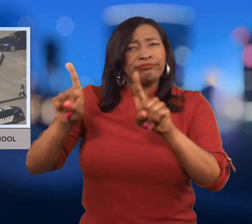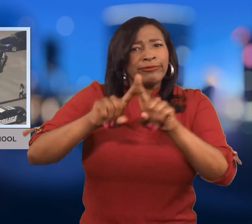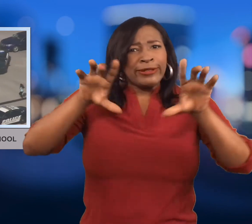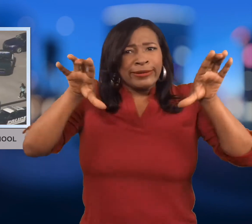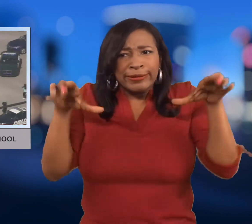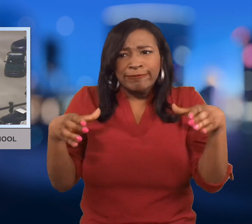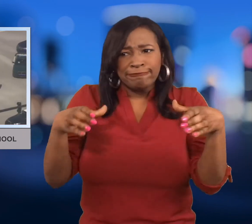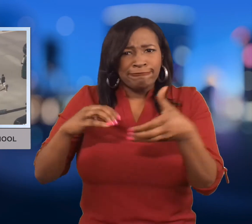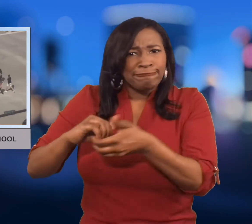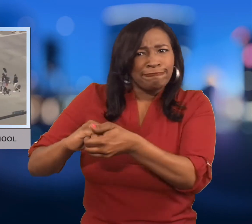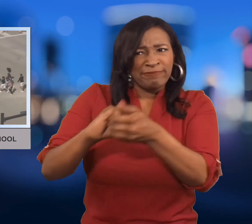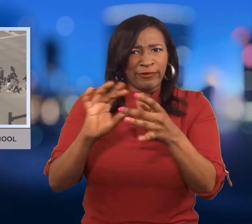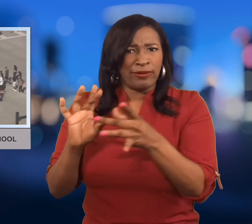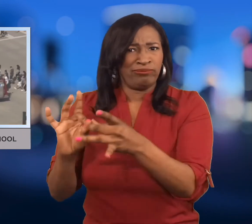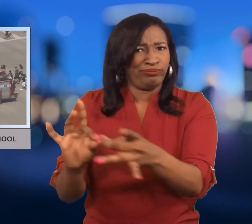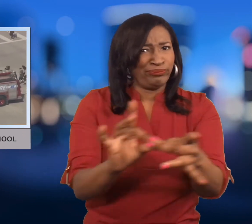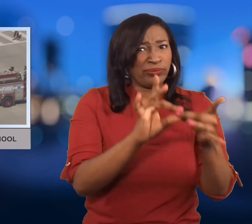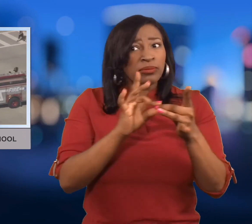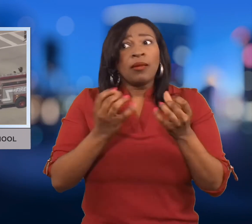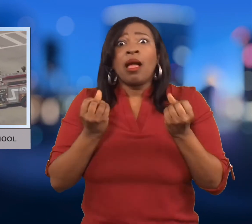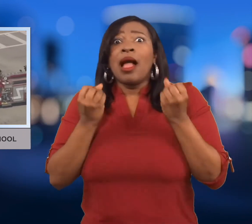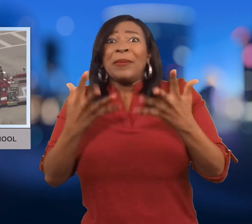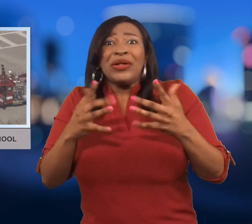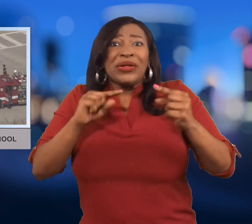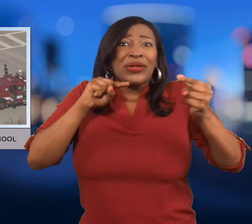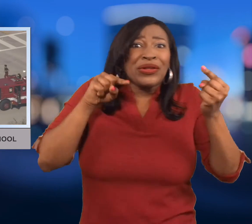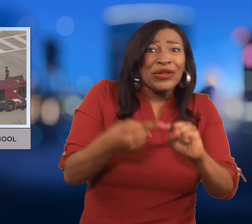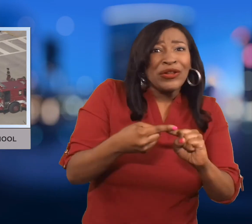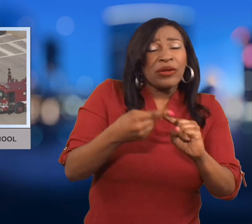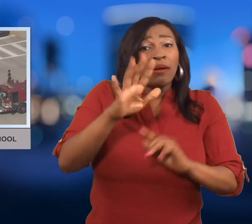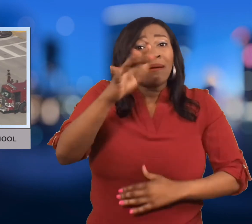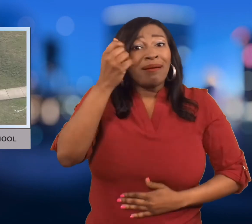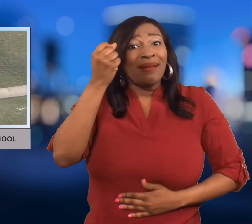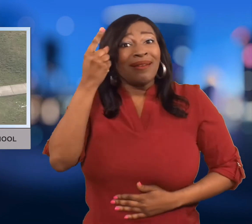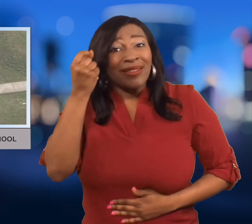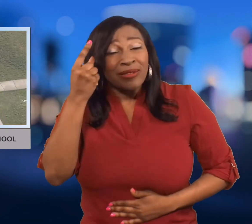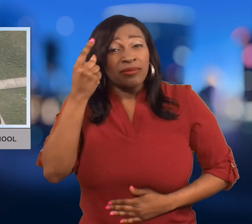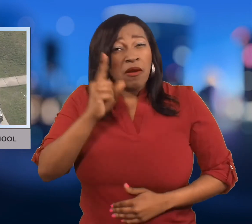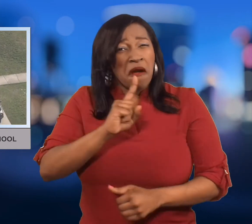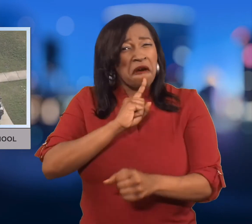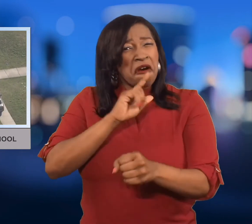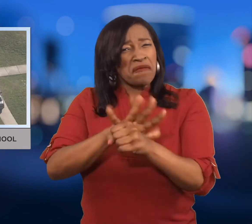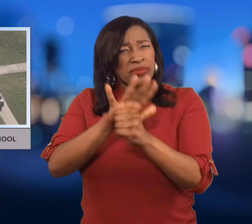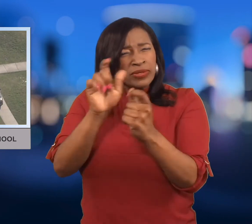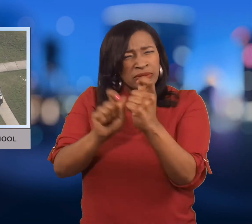Law enforcement officials say there were numerous fatalities, however at the time of this recording,